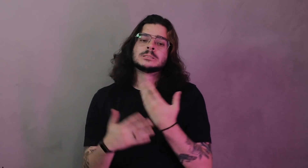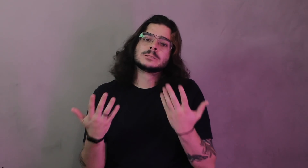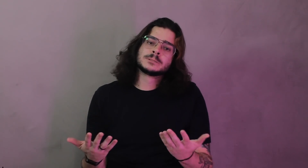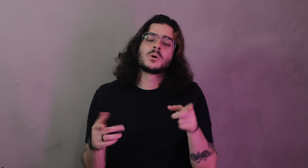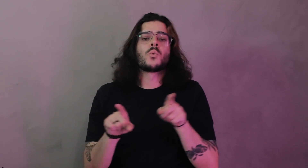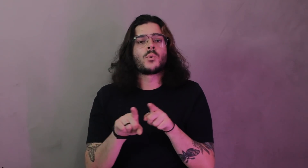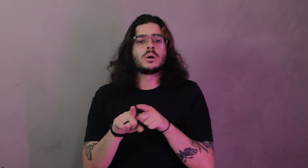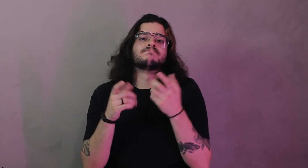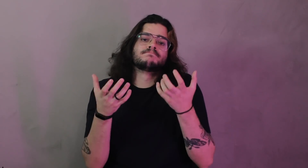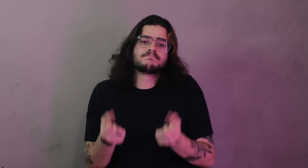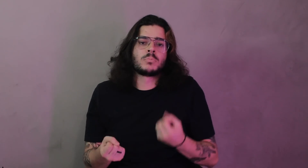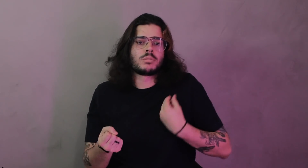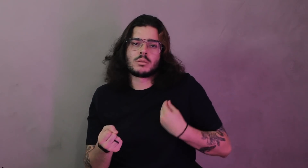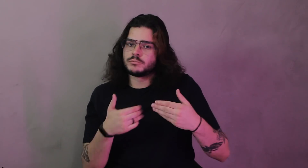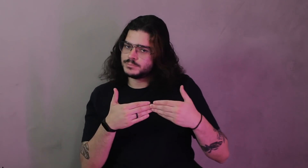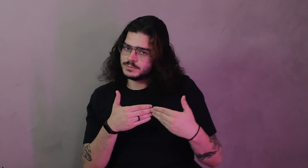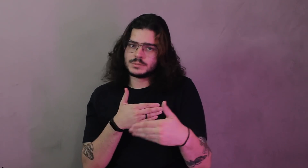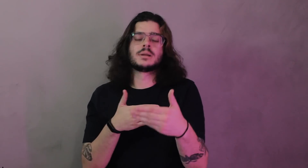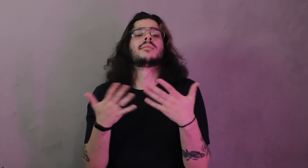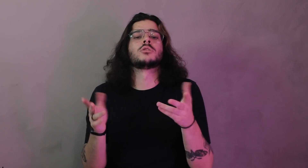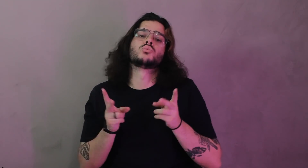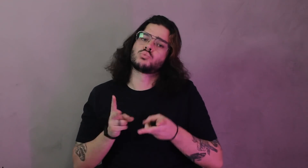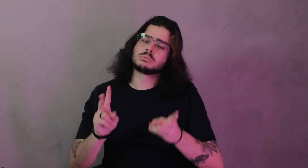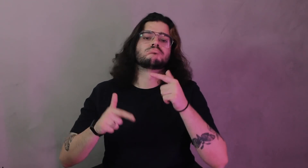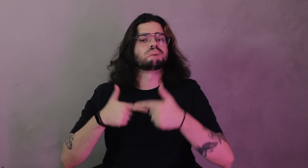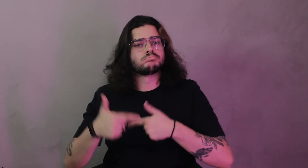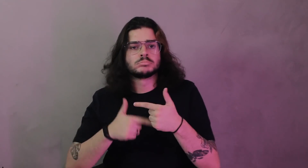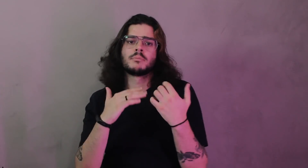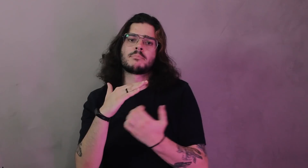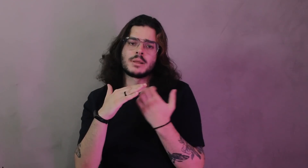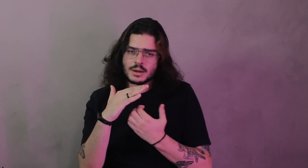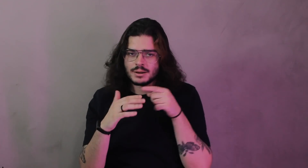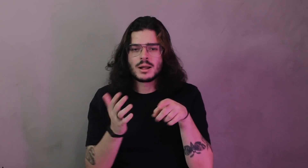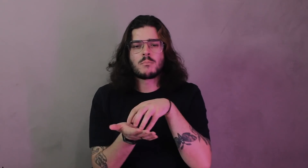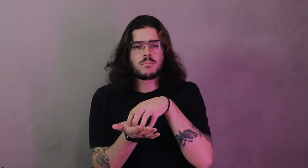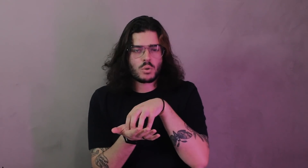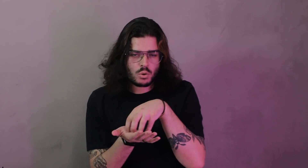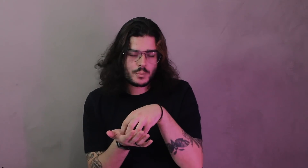Otto went on with his life. He continued to work for the Opekta company,